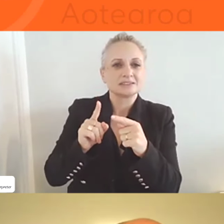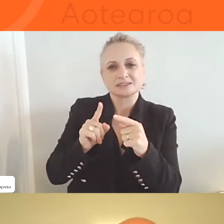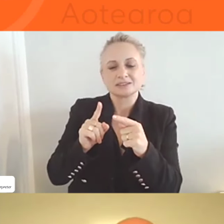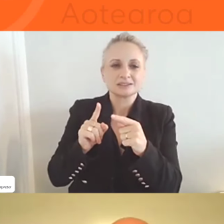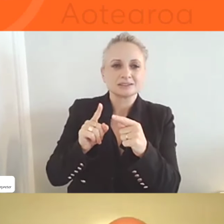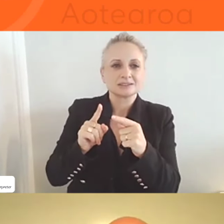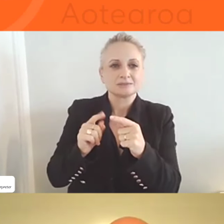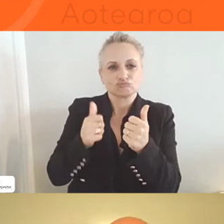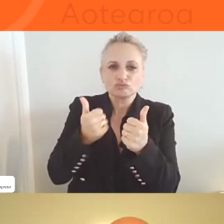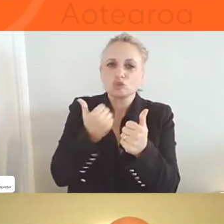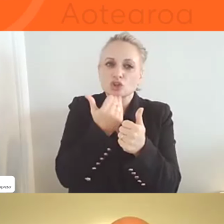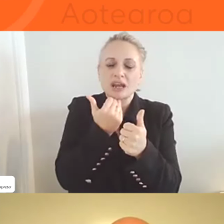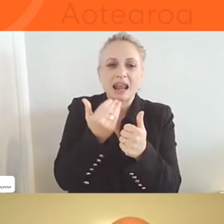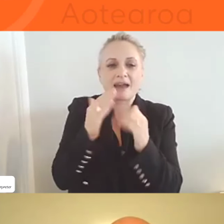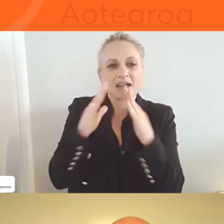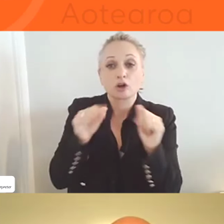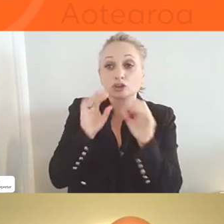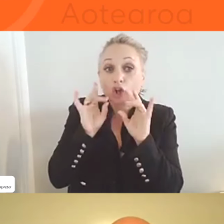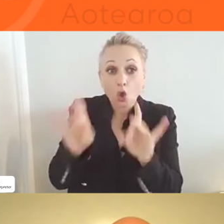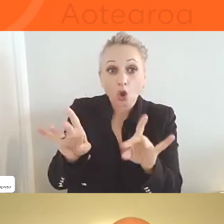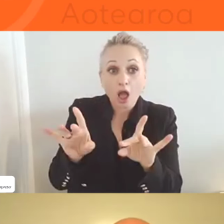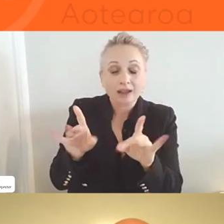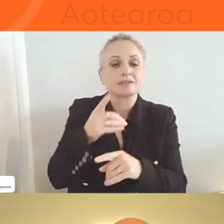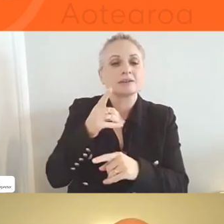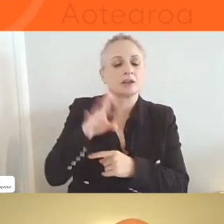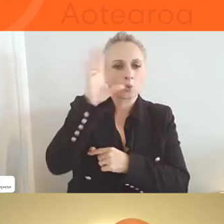every New Zealander has the right to a decent home. So that's our